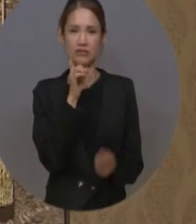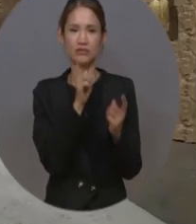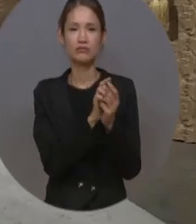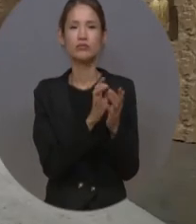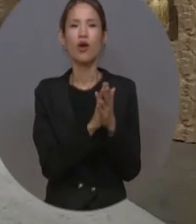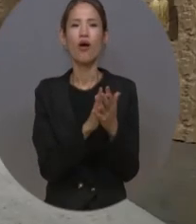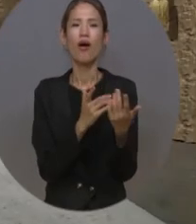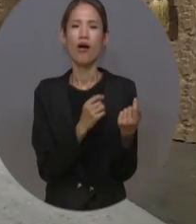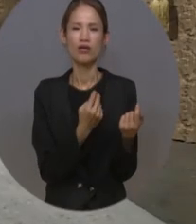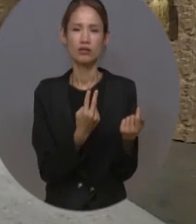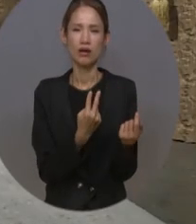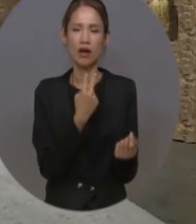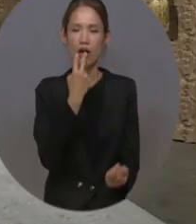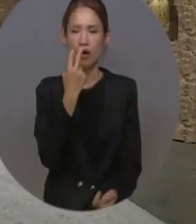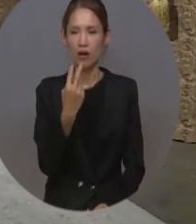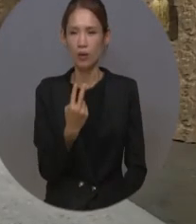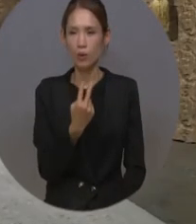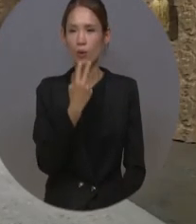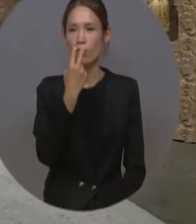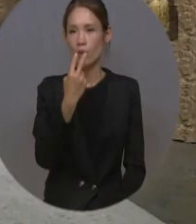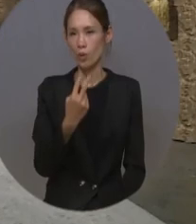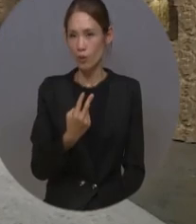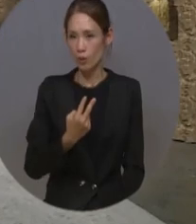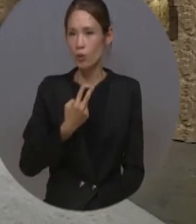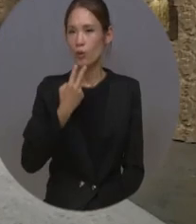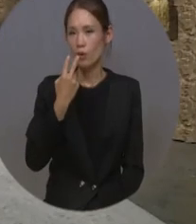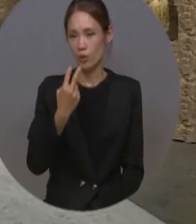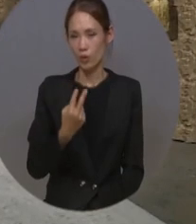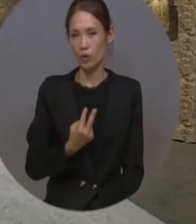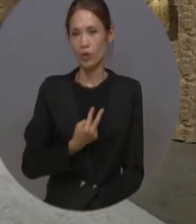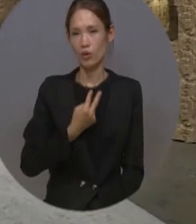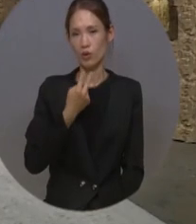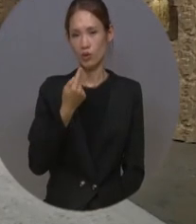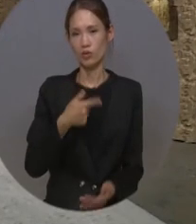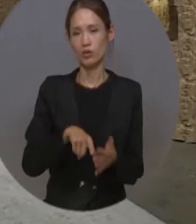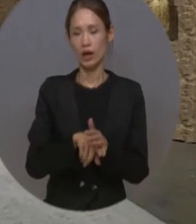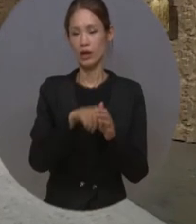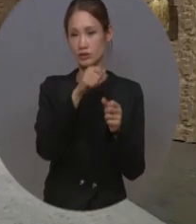We need to talk about why I made a product that helps people breathe well